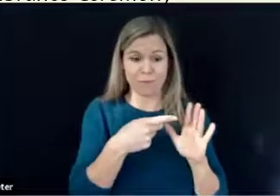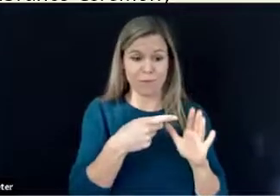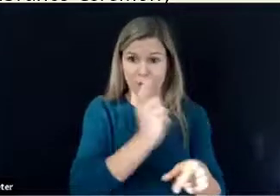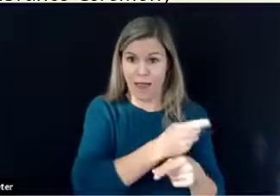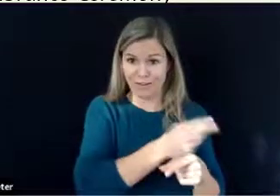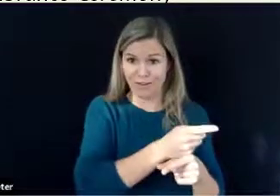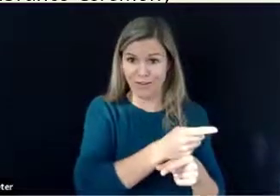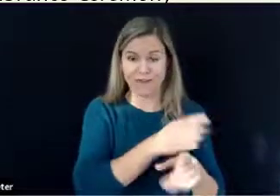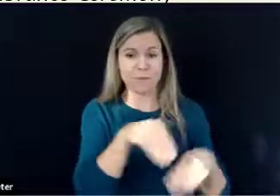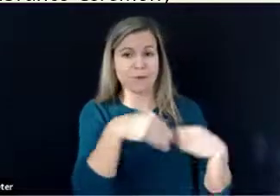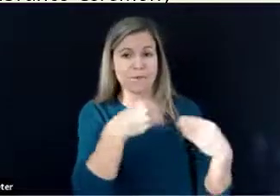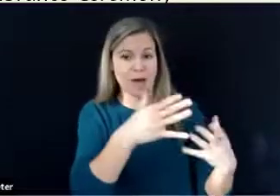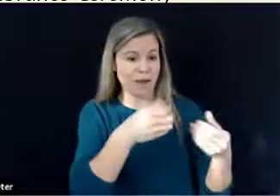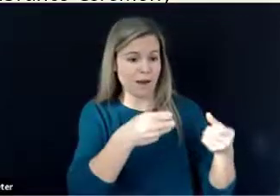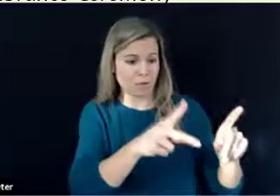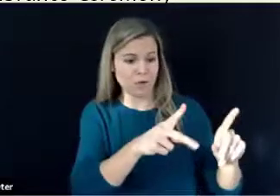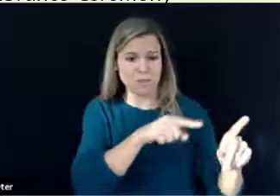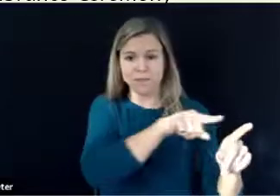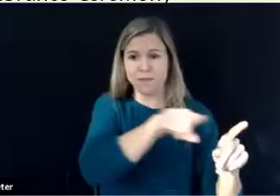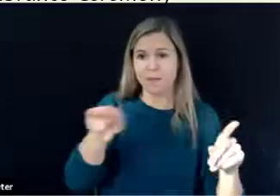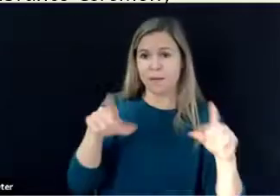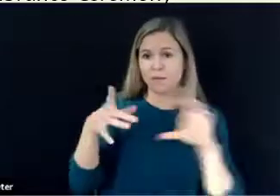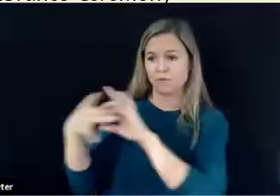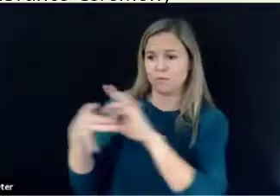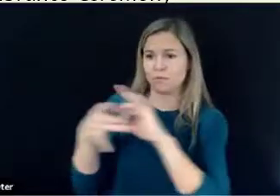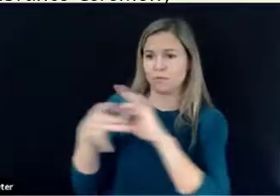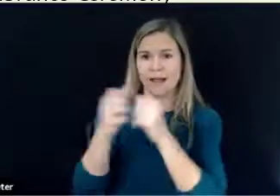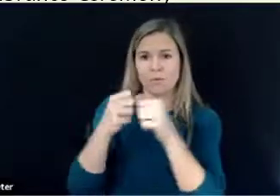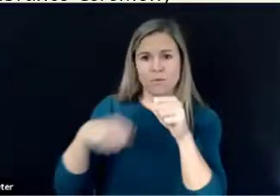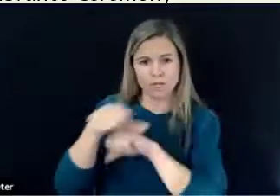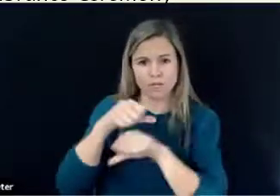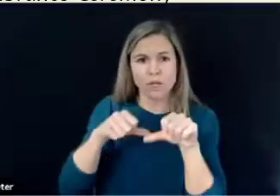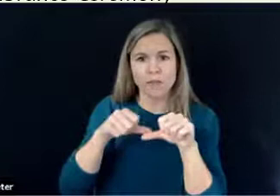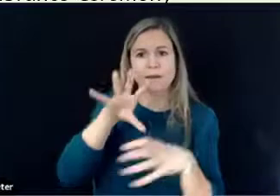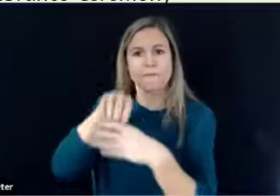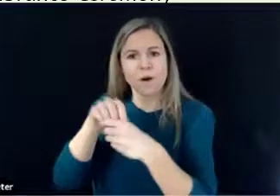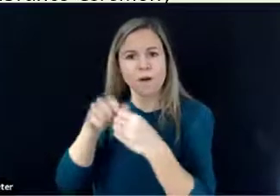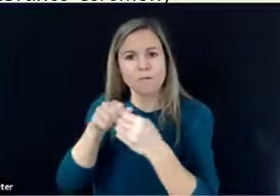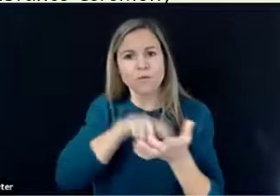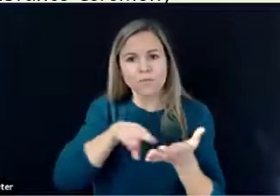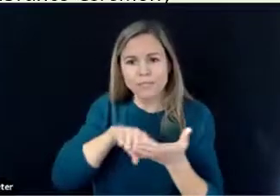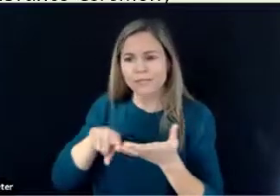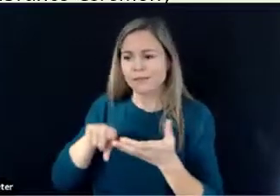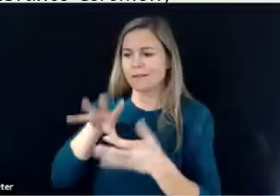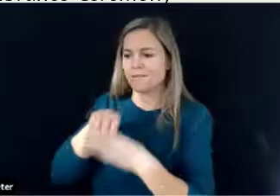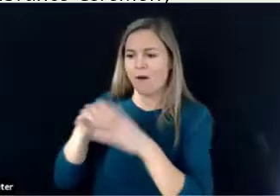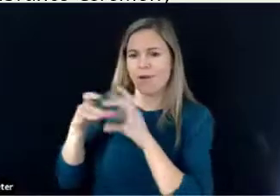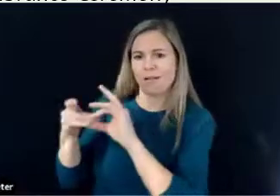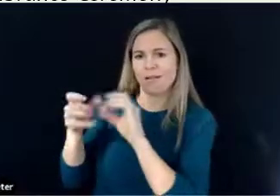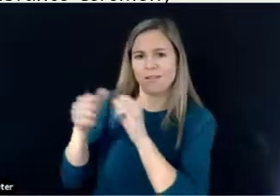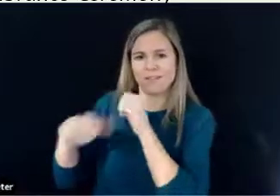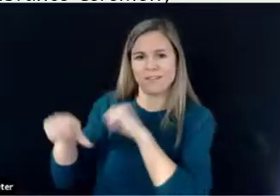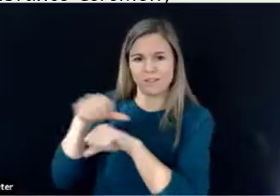with one another and be involved in research. We also have a large group of grandparents